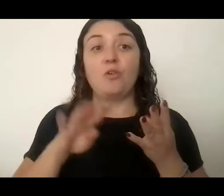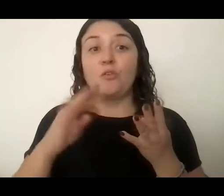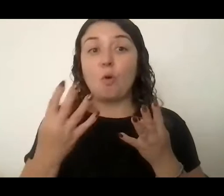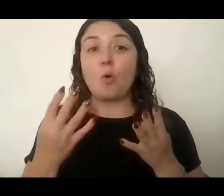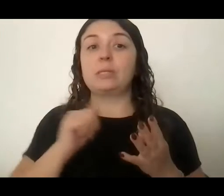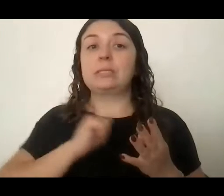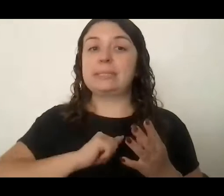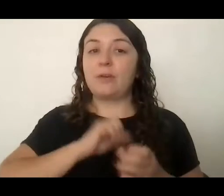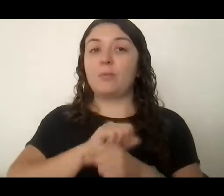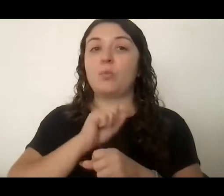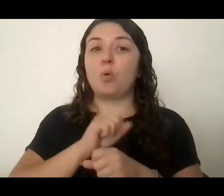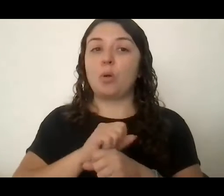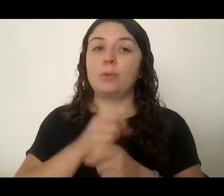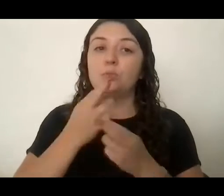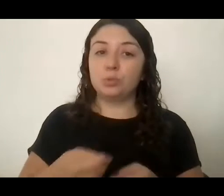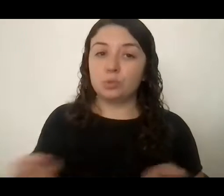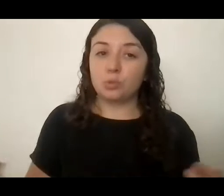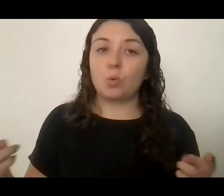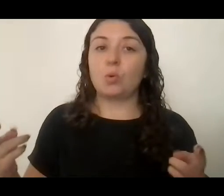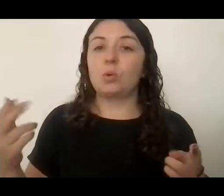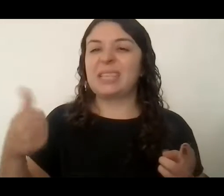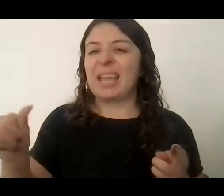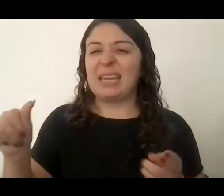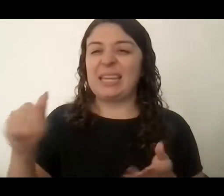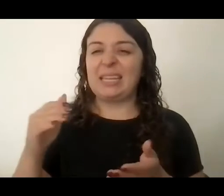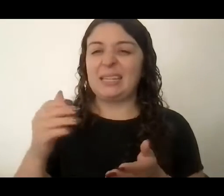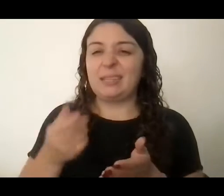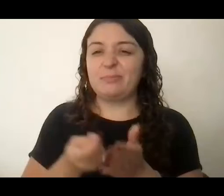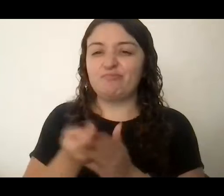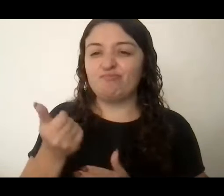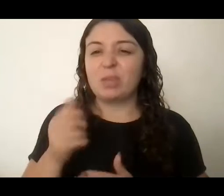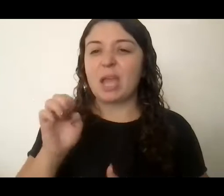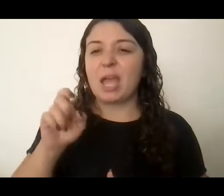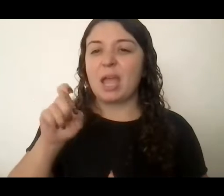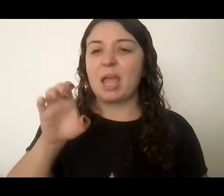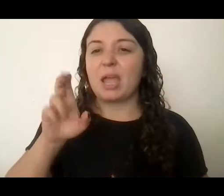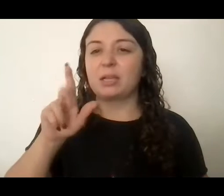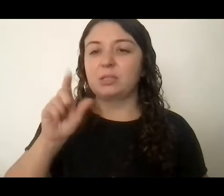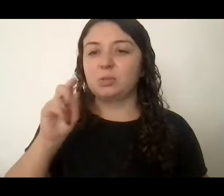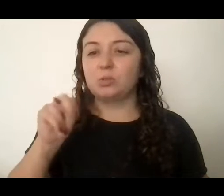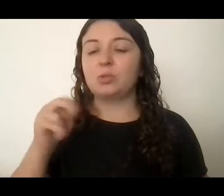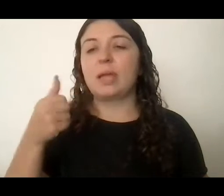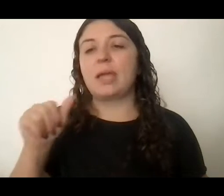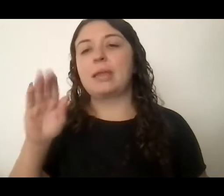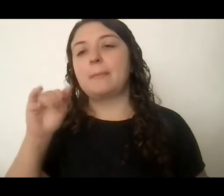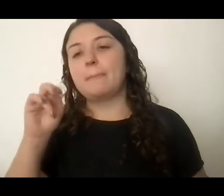resource exclusions, which explained ways to get business assets, like bank accounts and equipment,